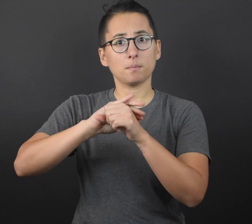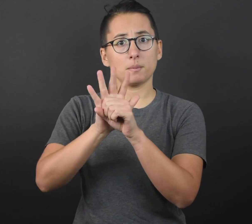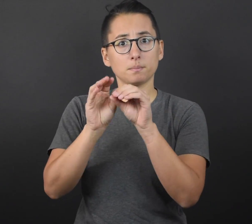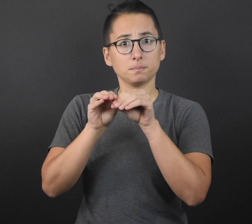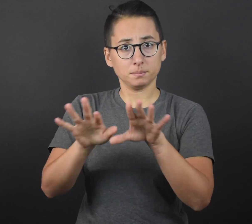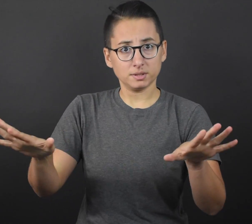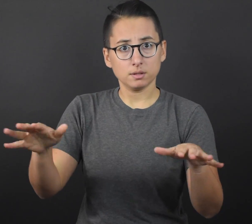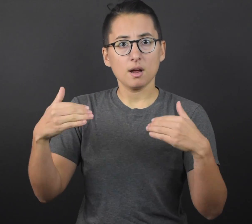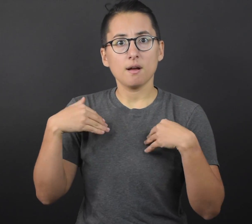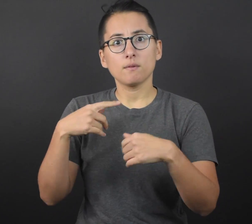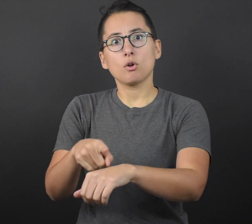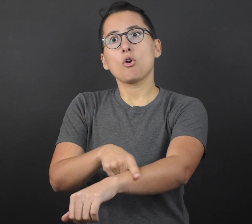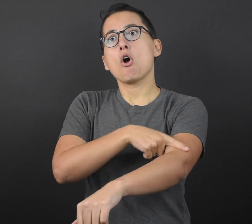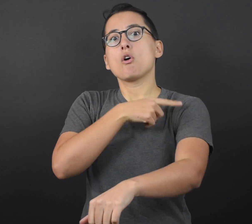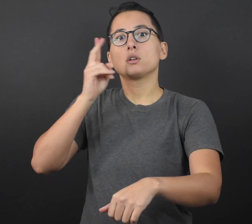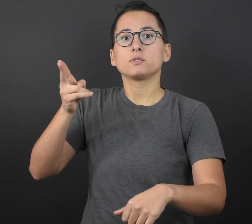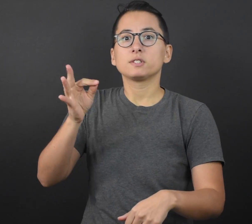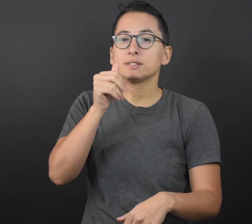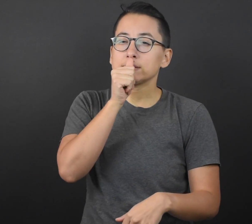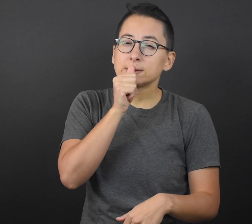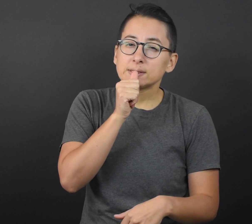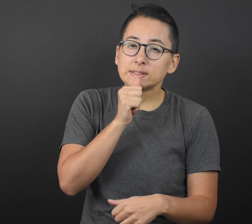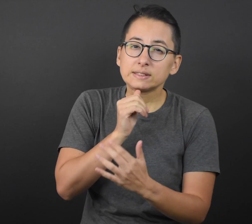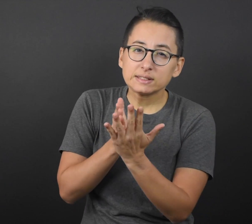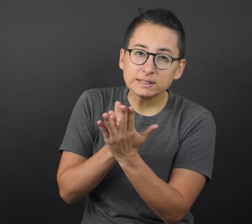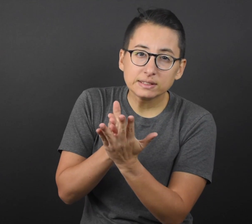have long endured other systemic inequities,